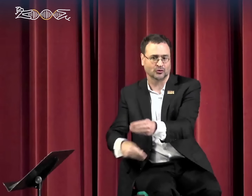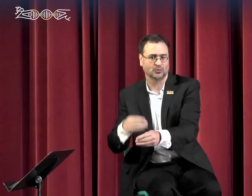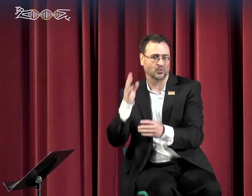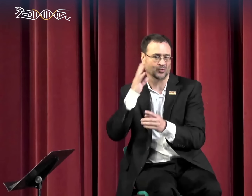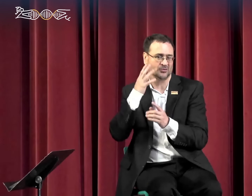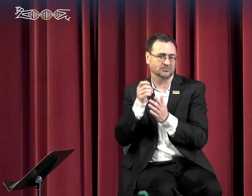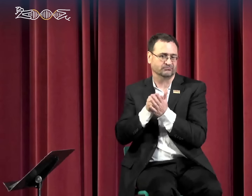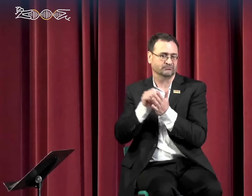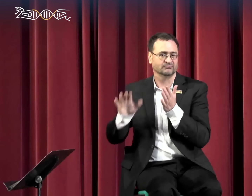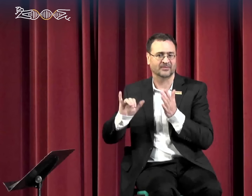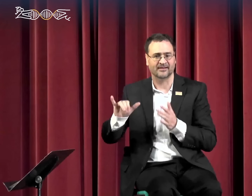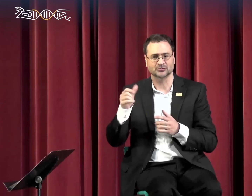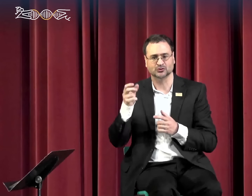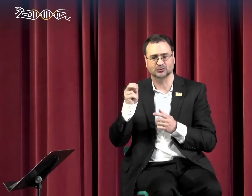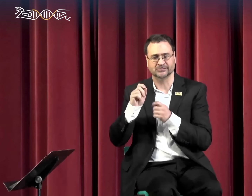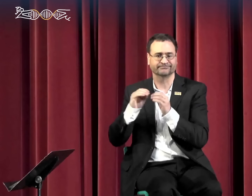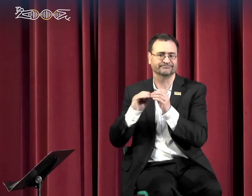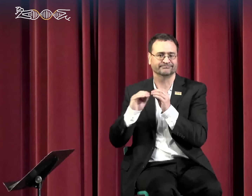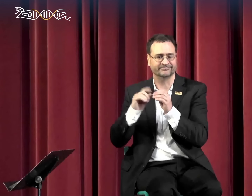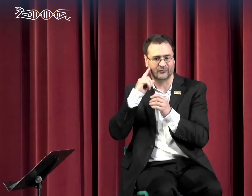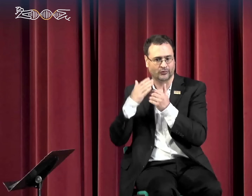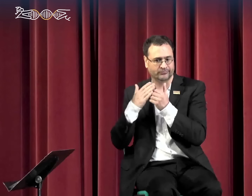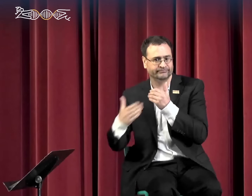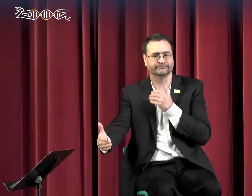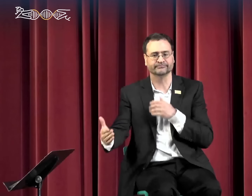Future children and offspring would also be affected.